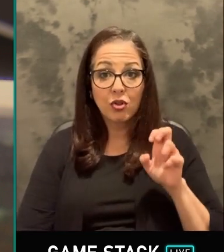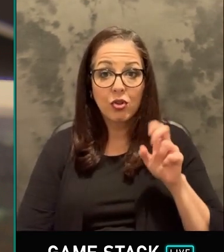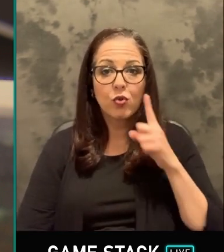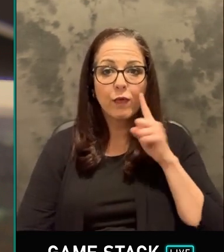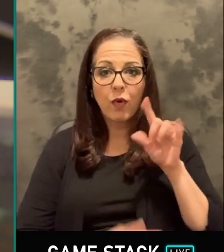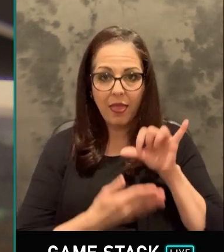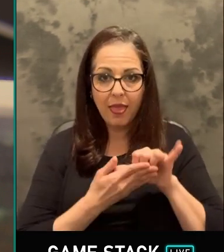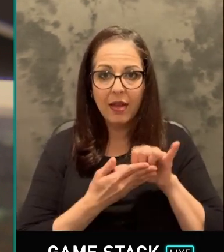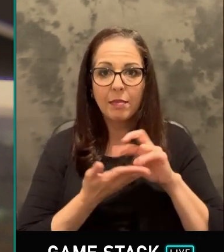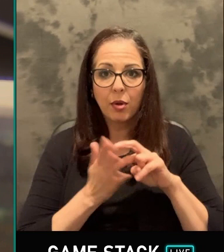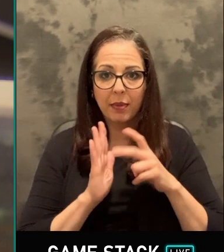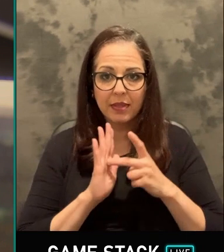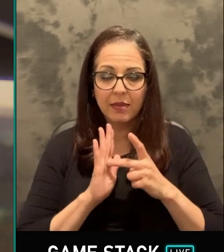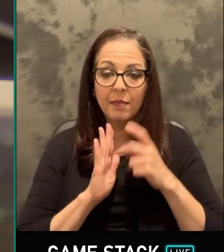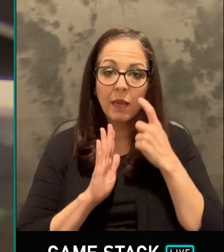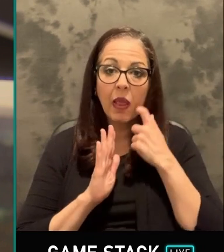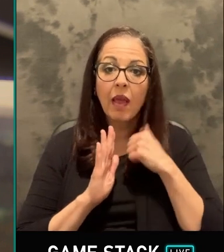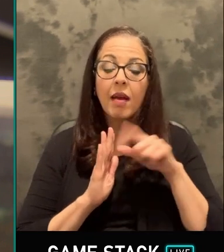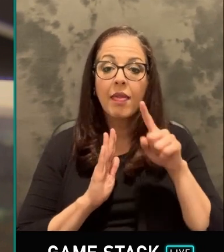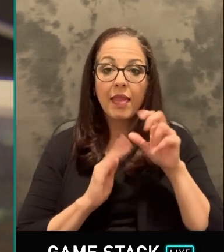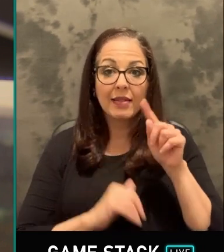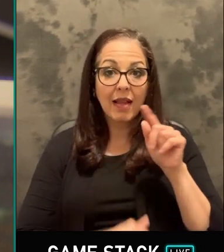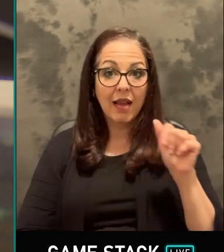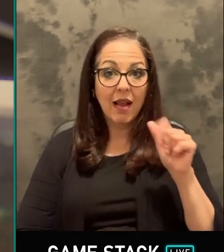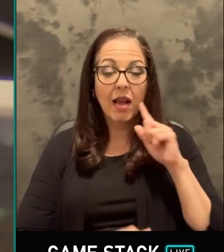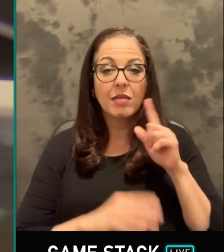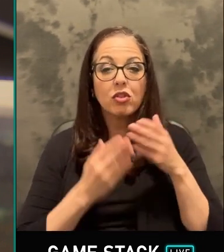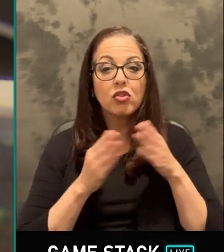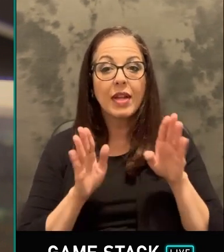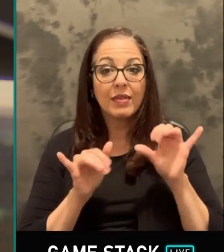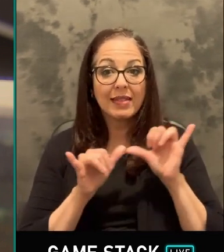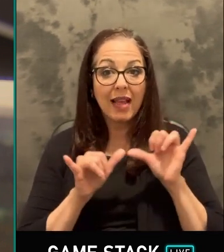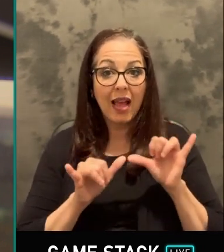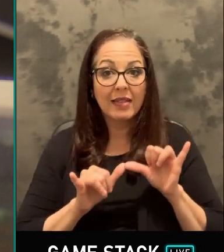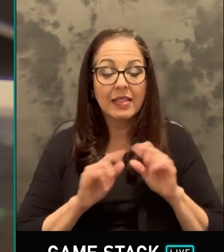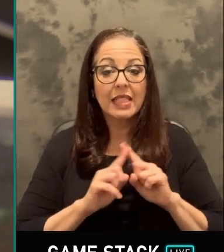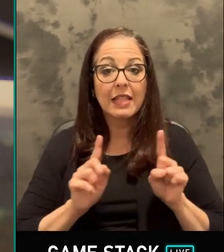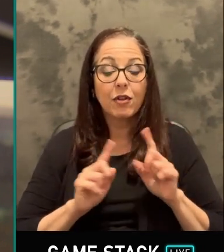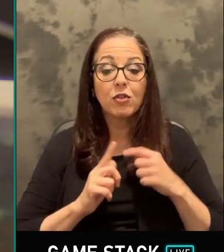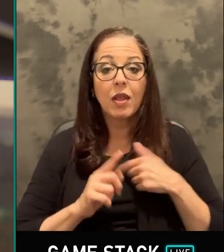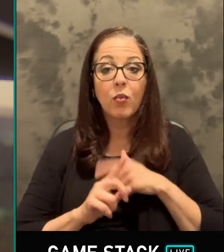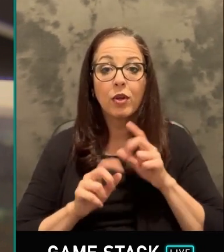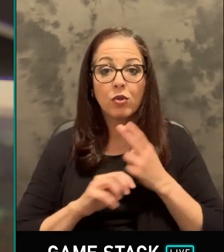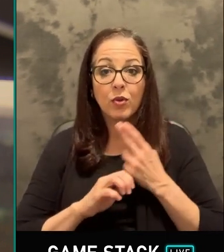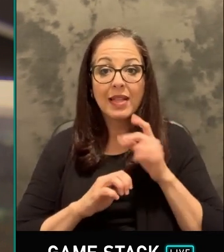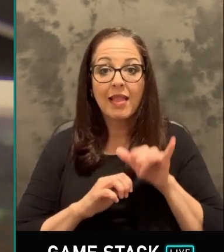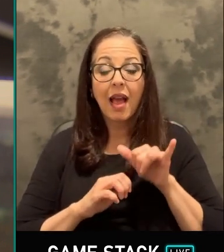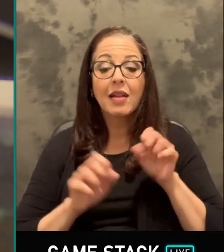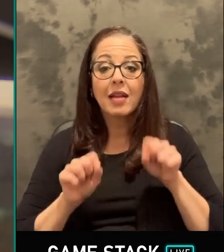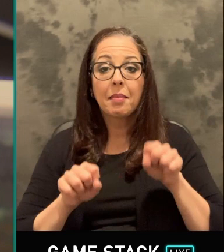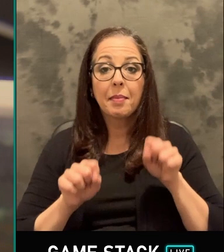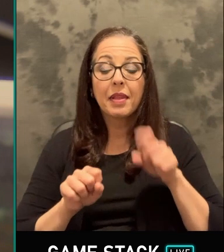The data we are generated are size differently, so, we're using this capability of Azure to adapt our